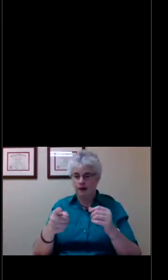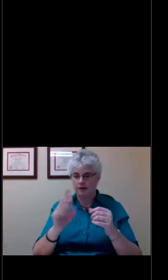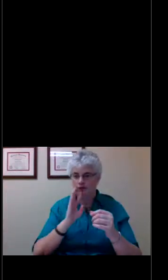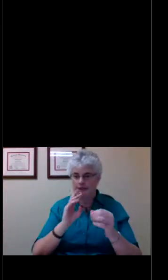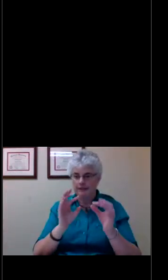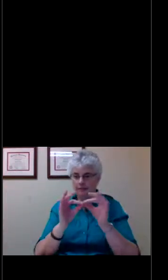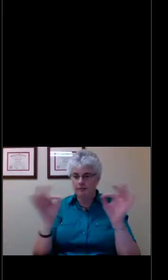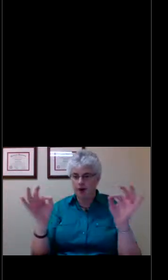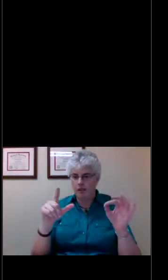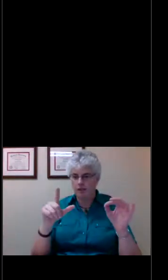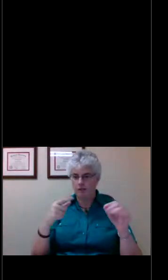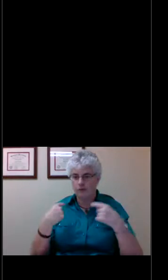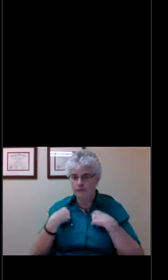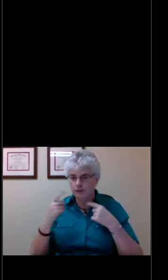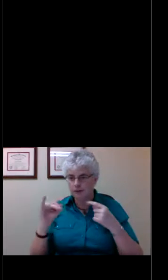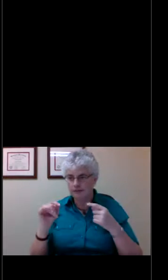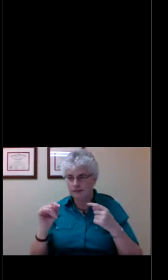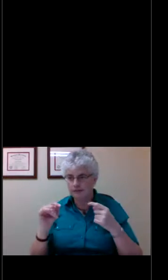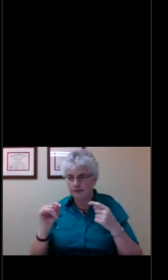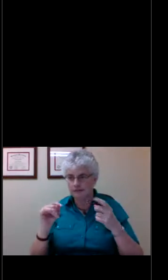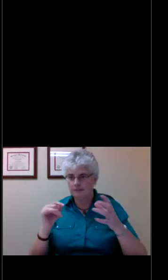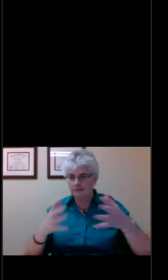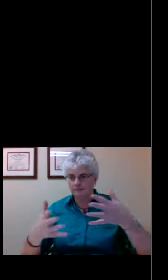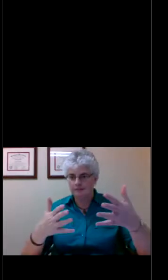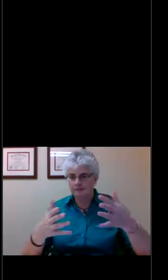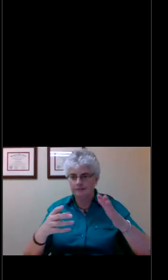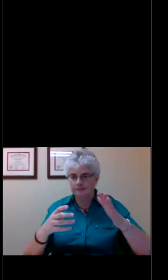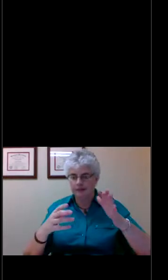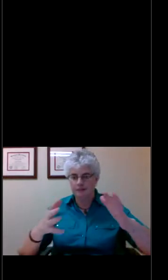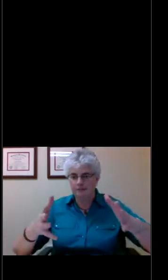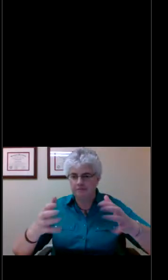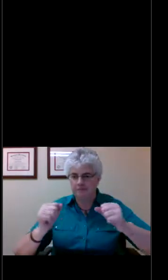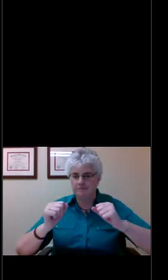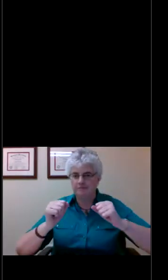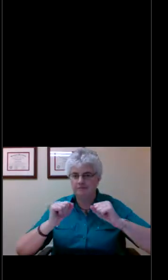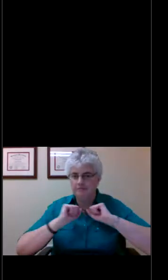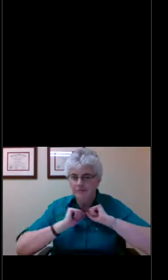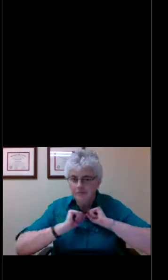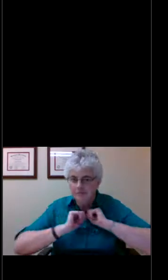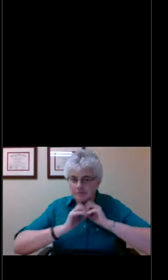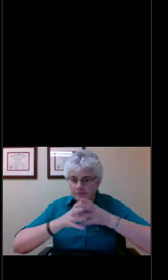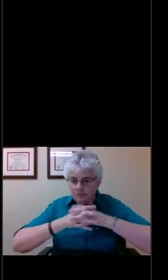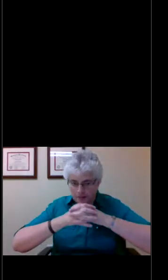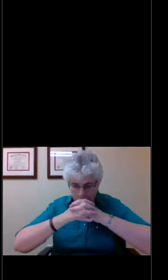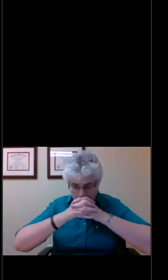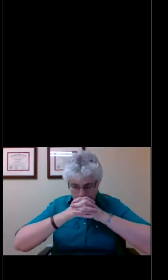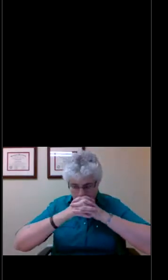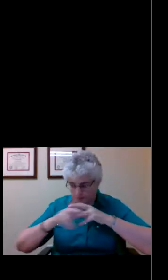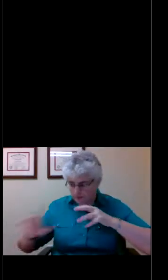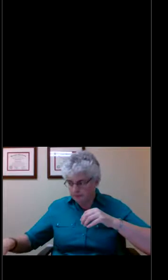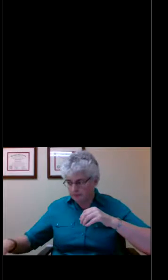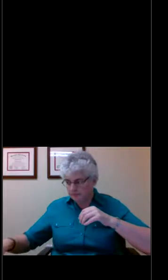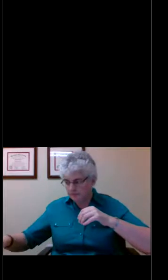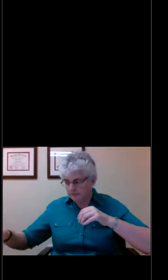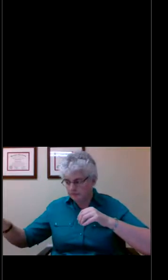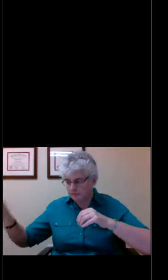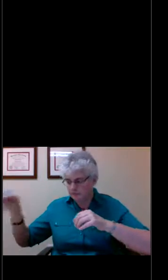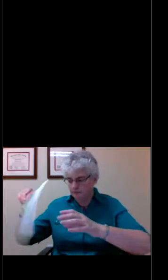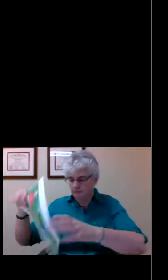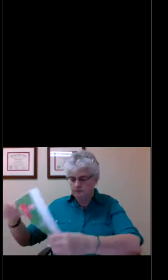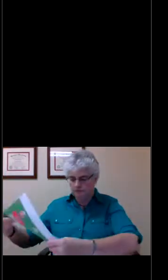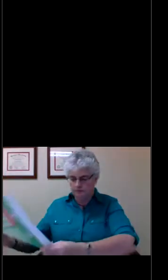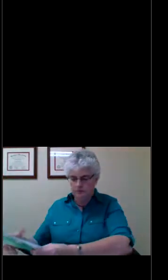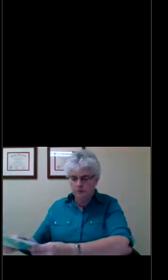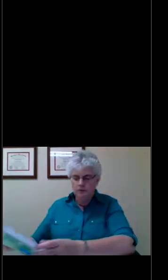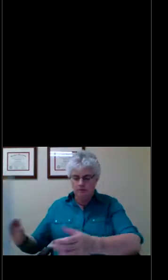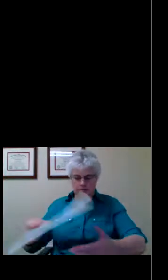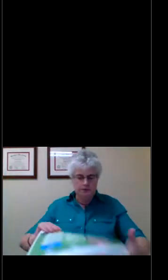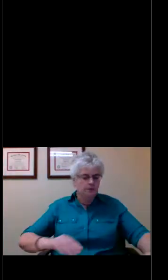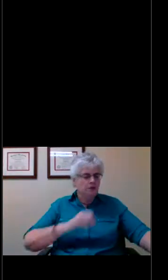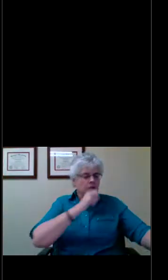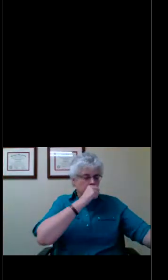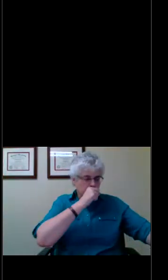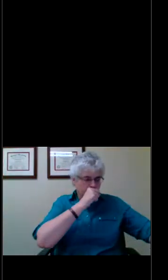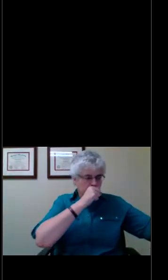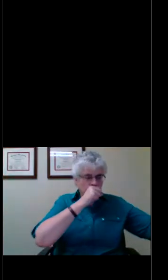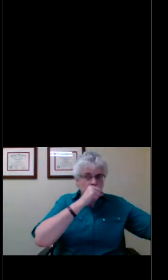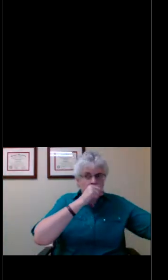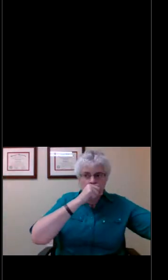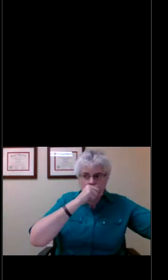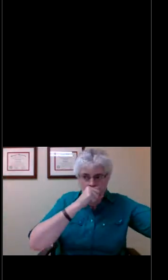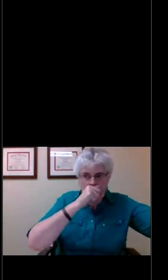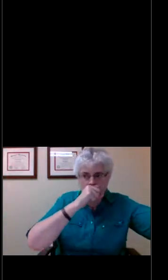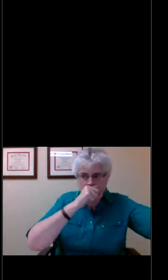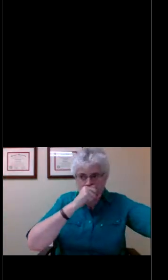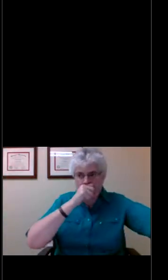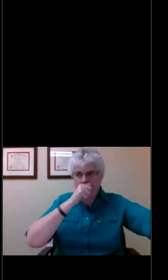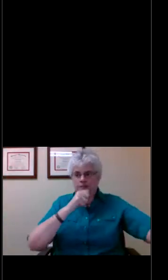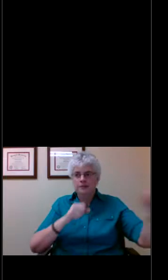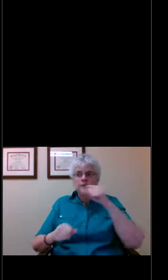Do you want me to do the poll, Cierra? I'm not hearing anything. Cierra: I'm sorry, I accidentally was muted.